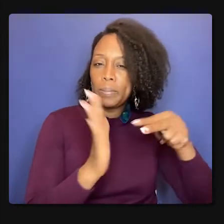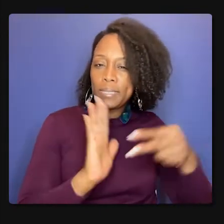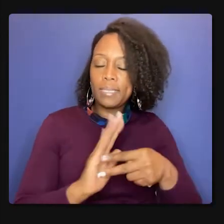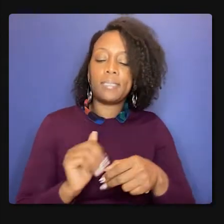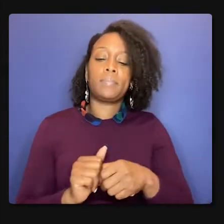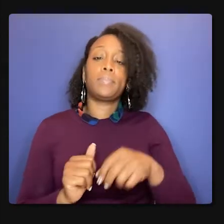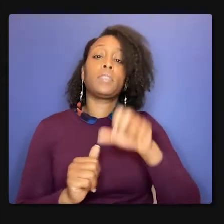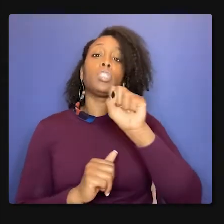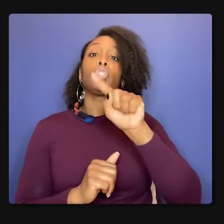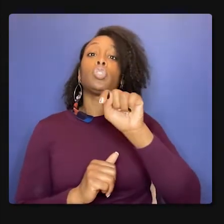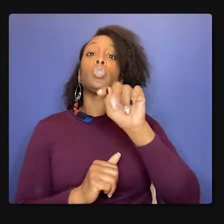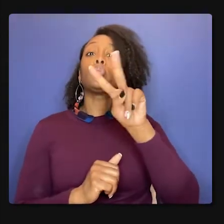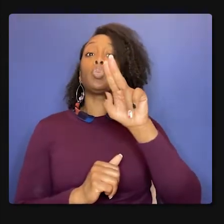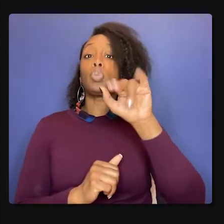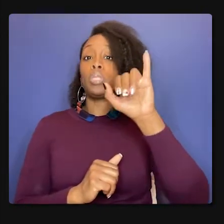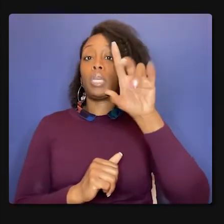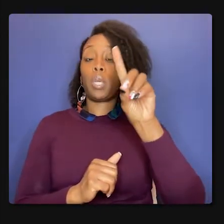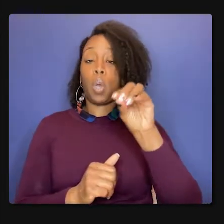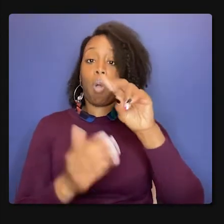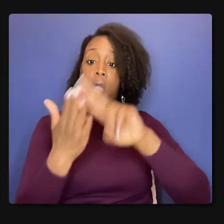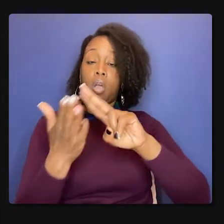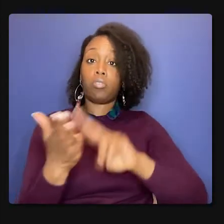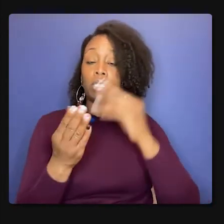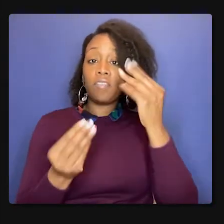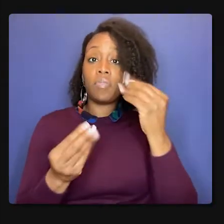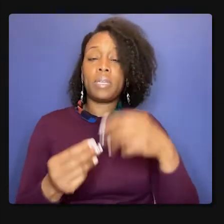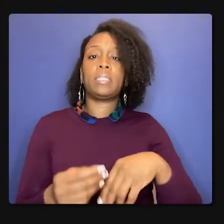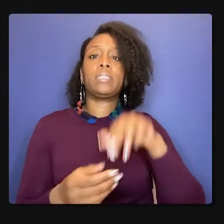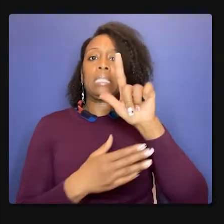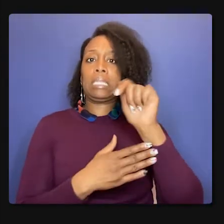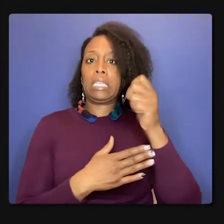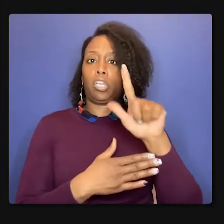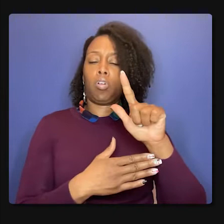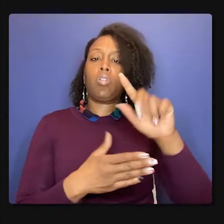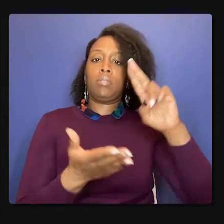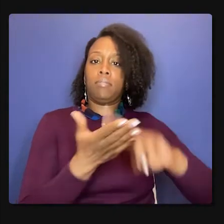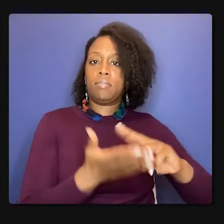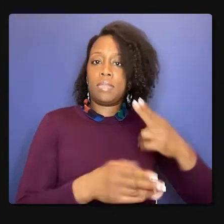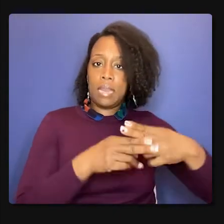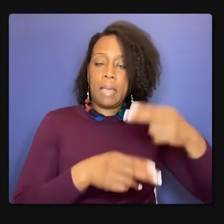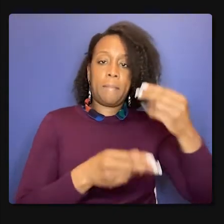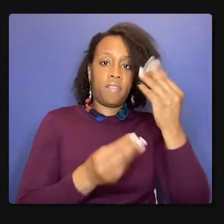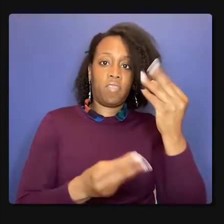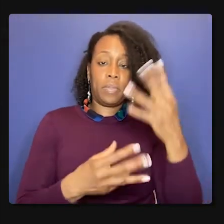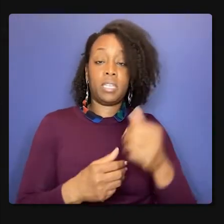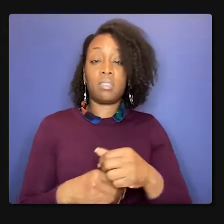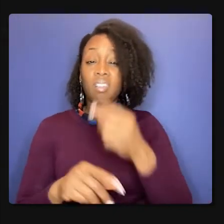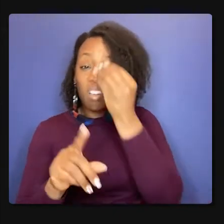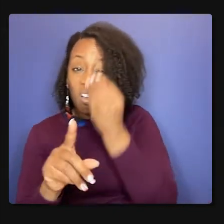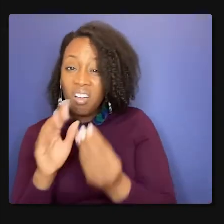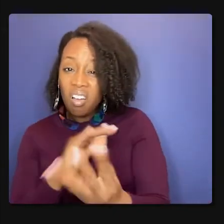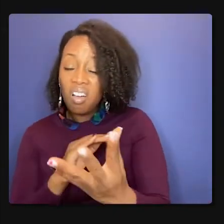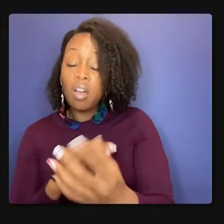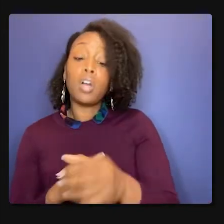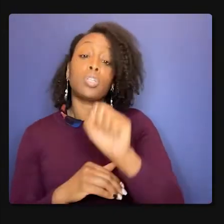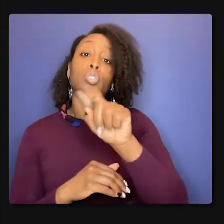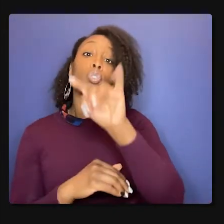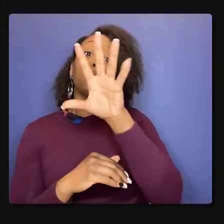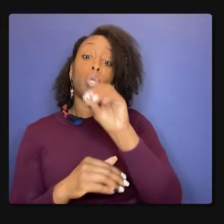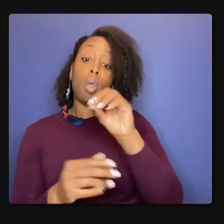your studio contact information and legal signing information. And as a note, your studio contact information should include